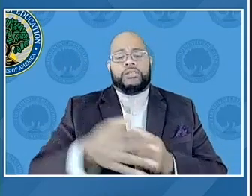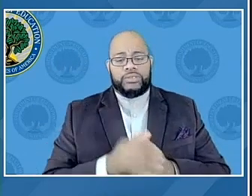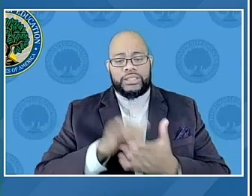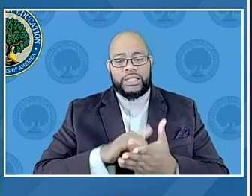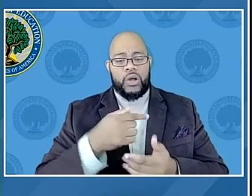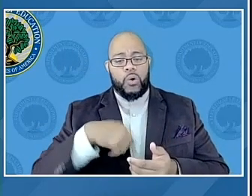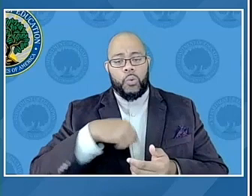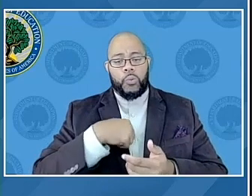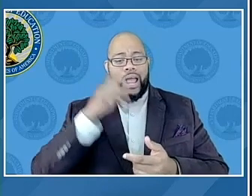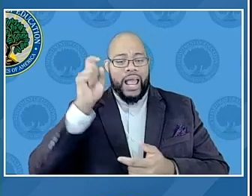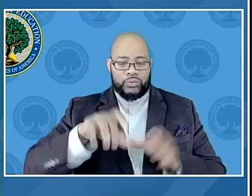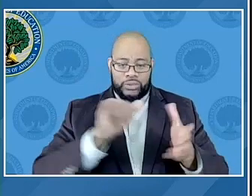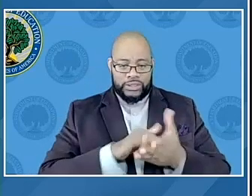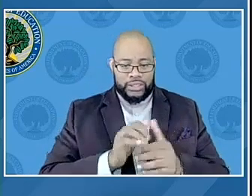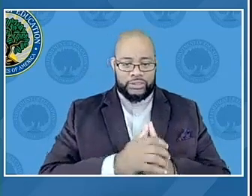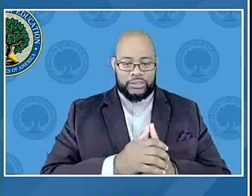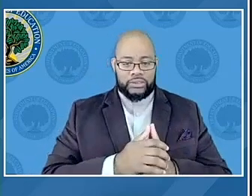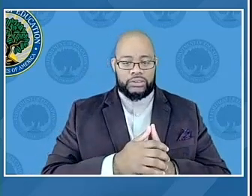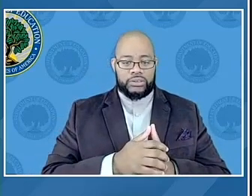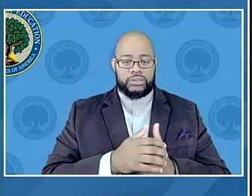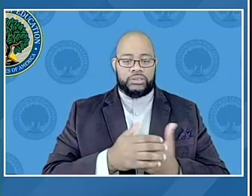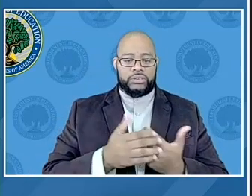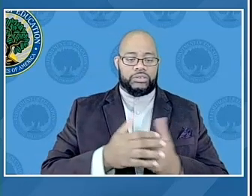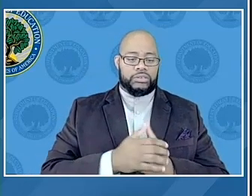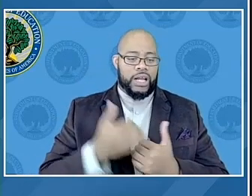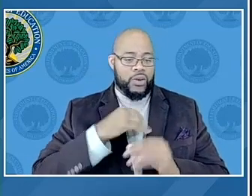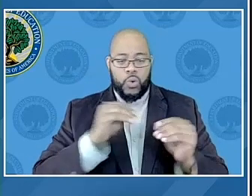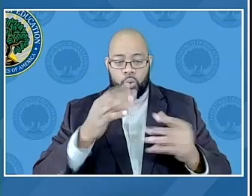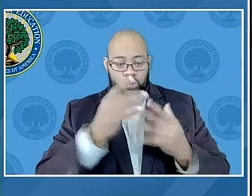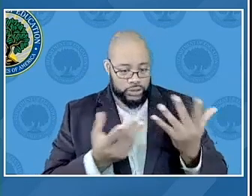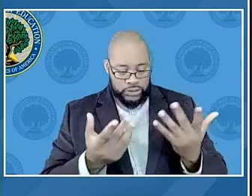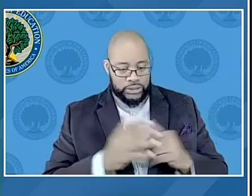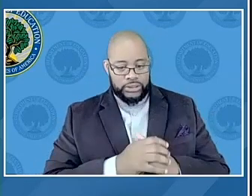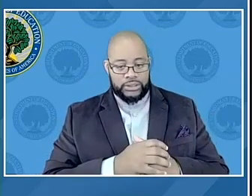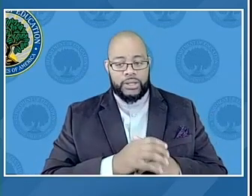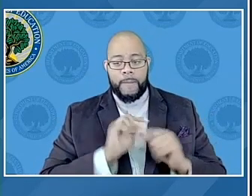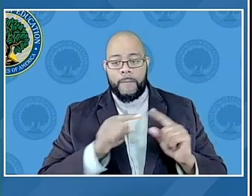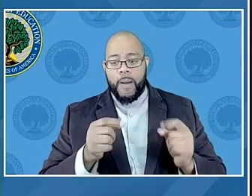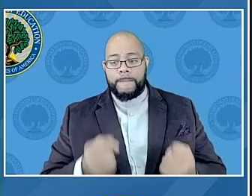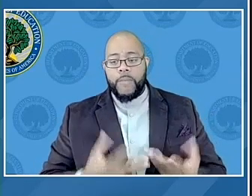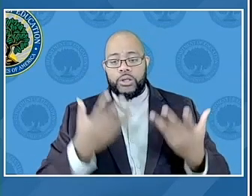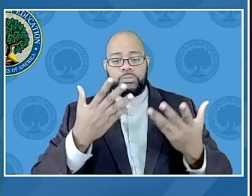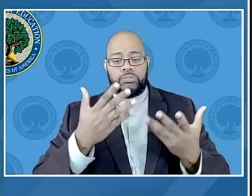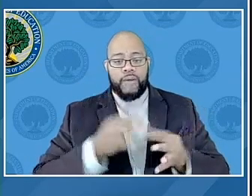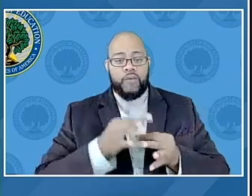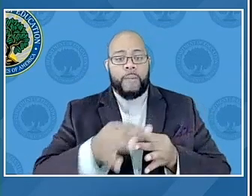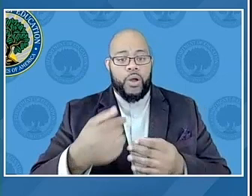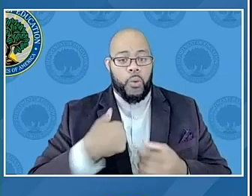do. We had no choice but the multiple forbearances we did take advantage of.